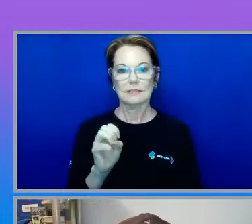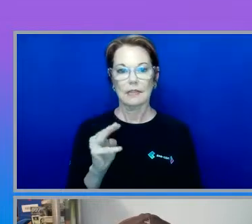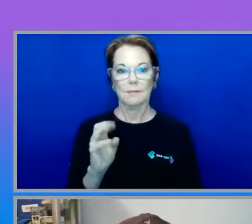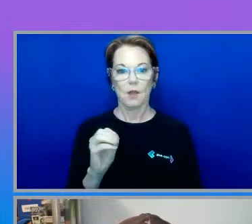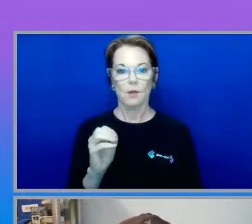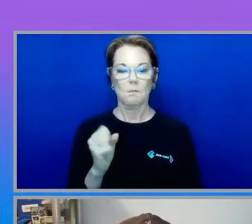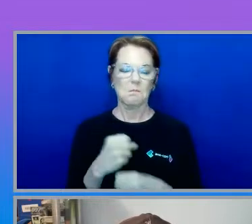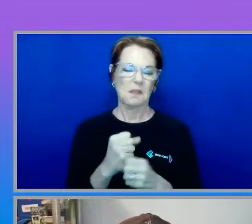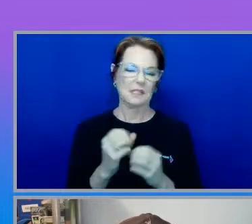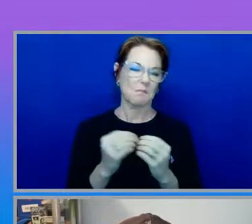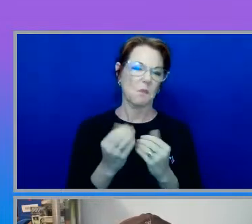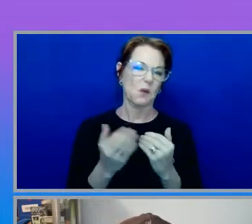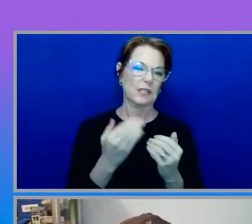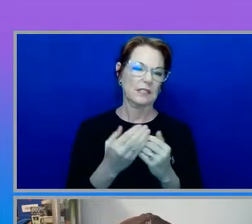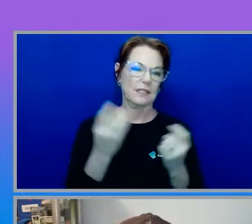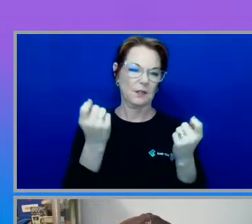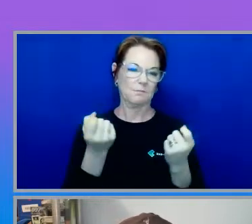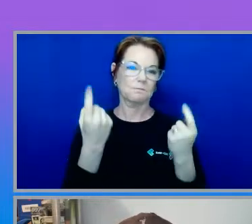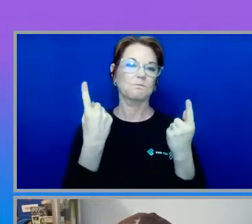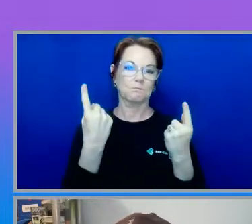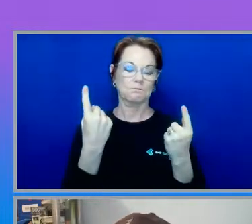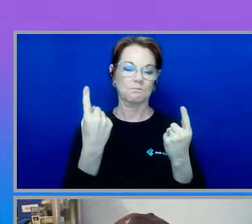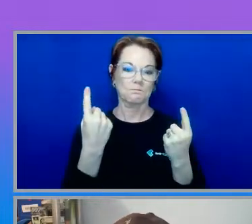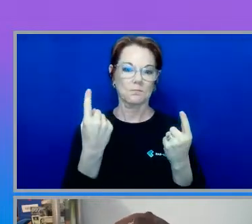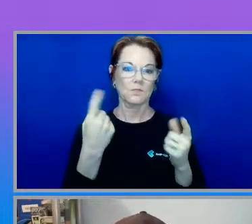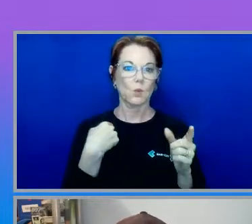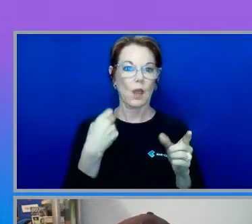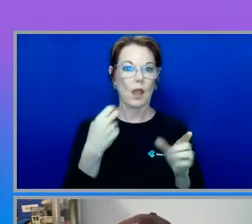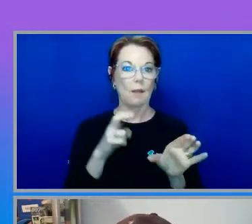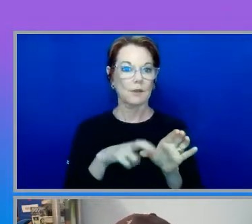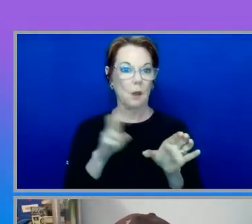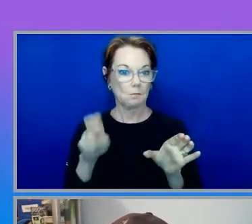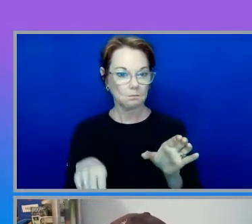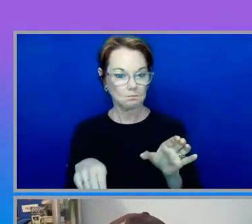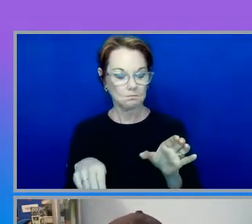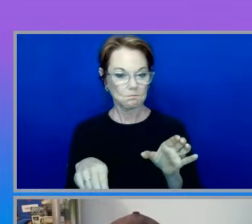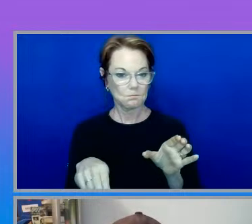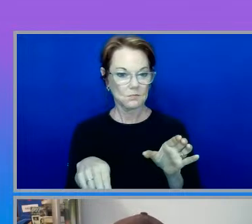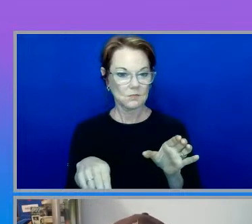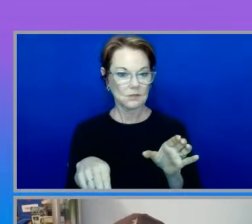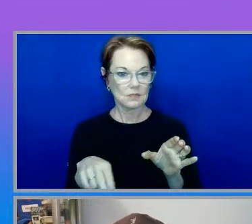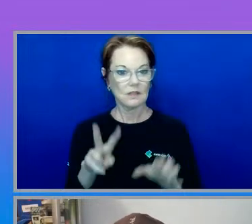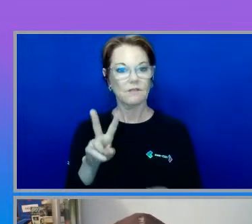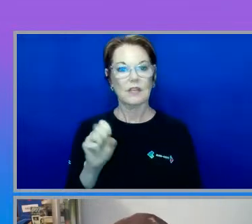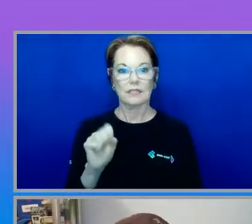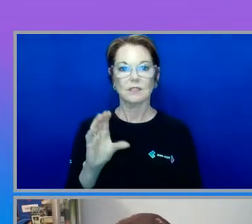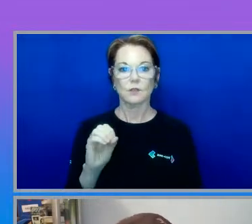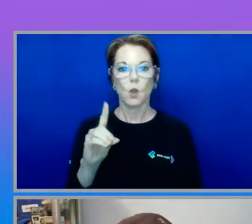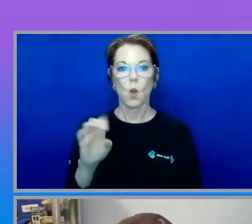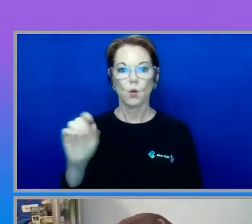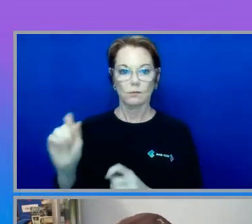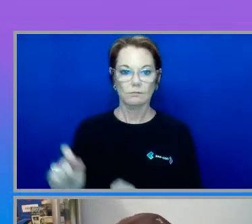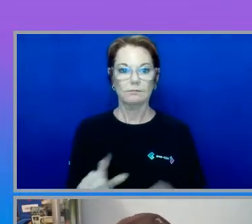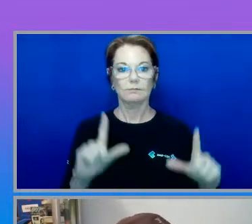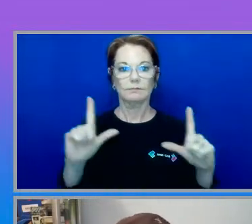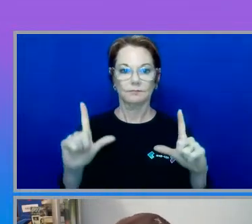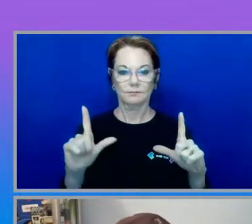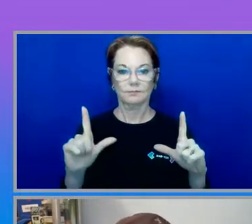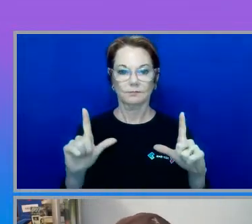the whole thing a lot easier to understand. So I'm going to jump out of my presentation here and